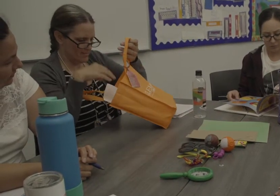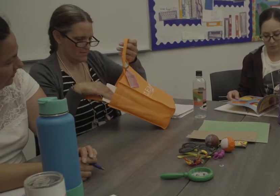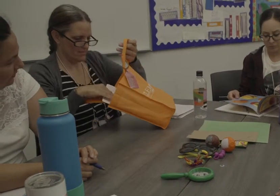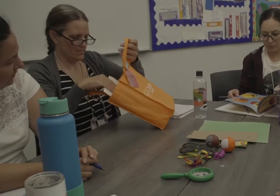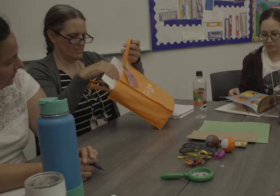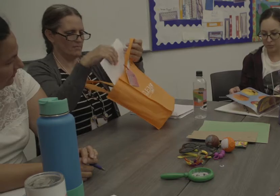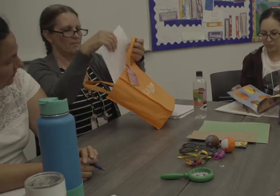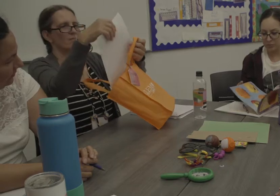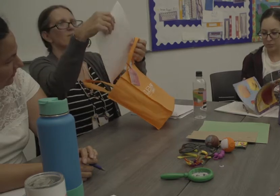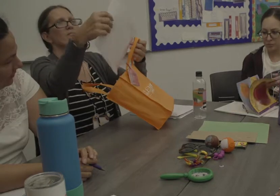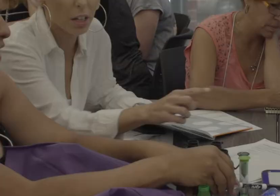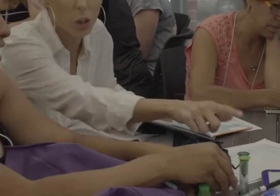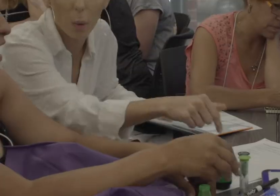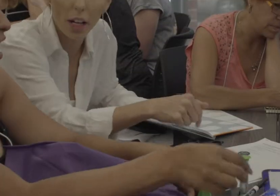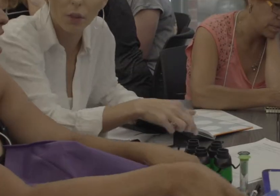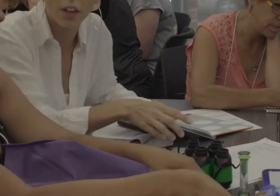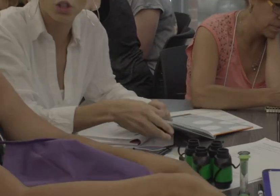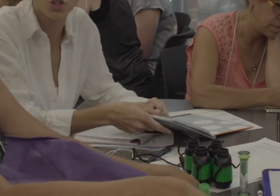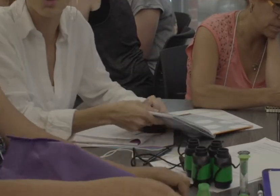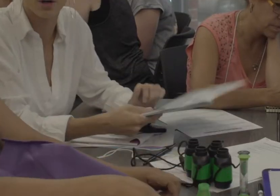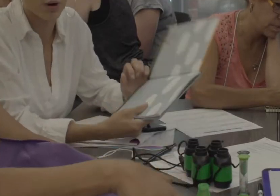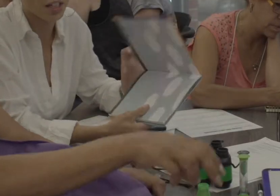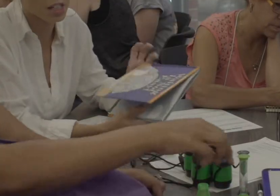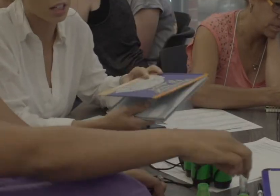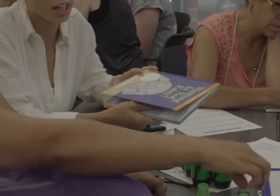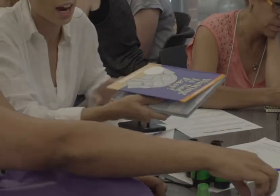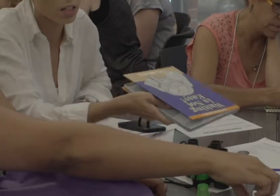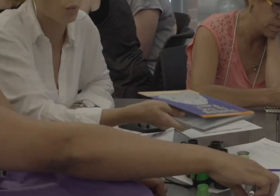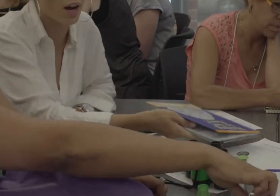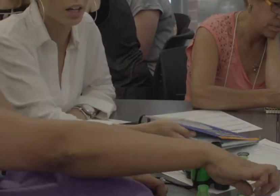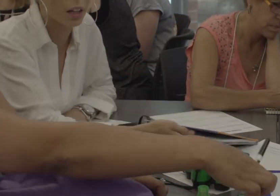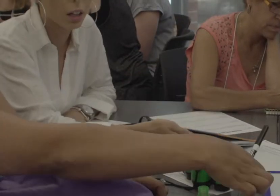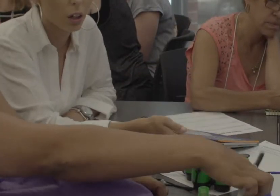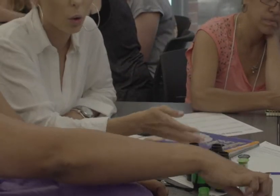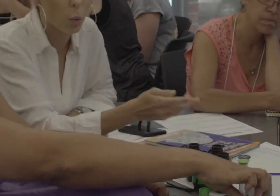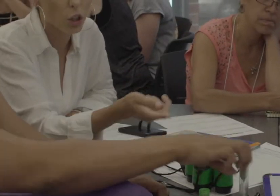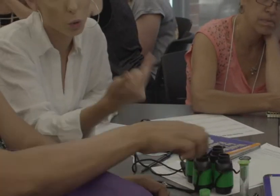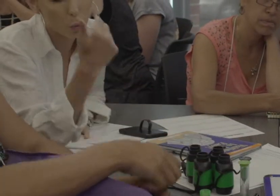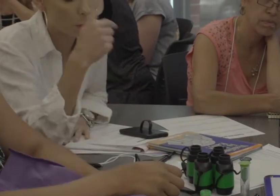And as a new faculty member I have been so pleased to receive a variety of support